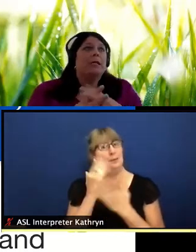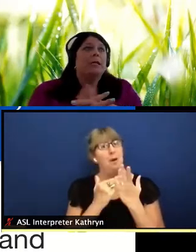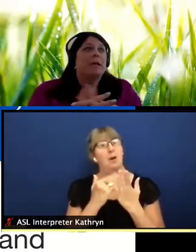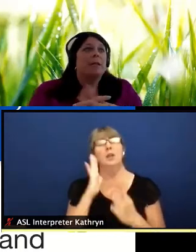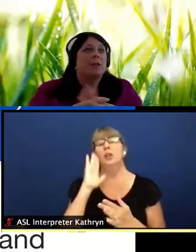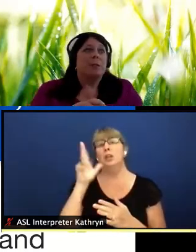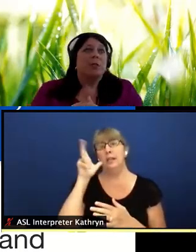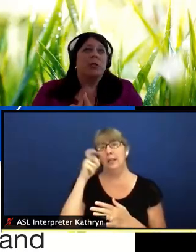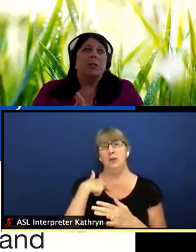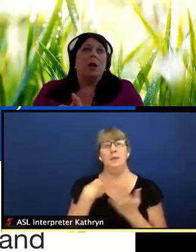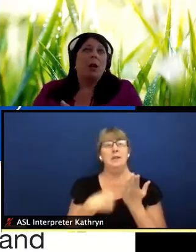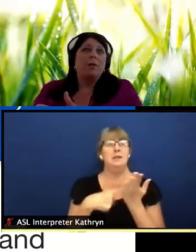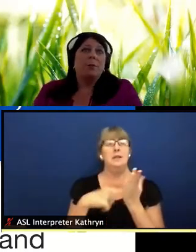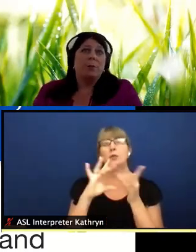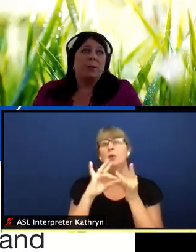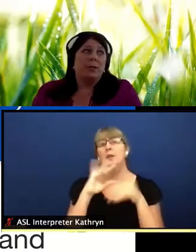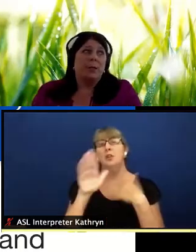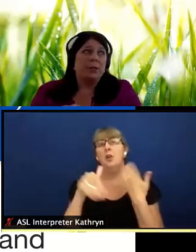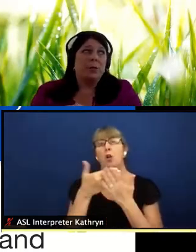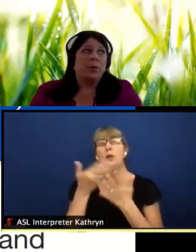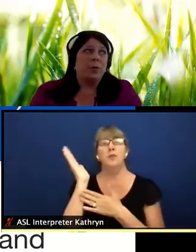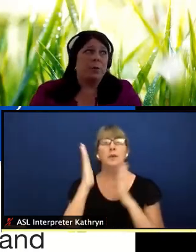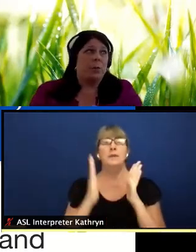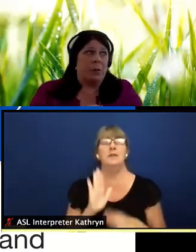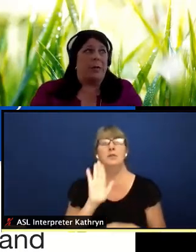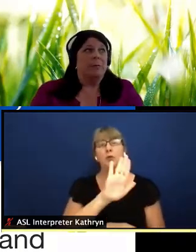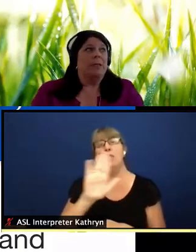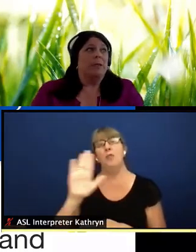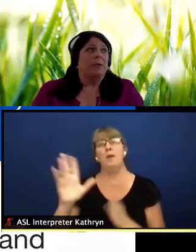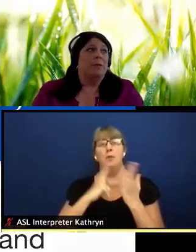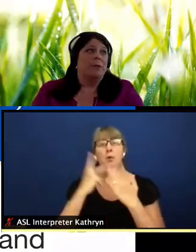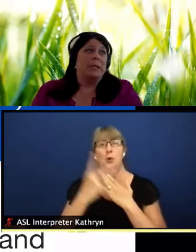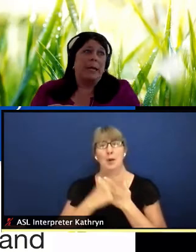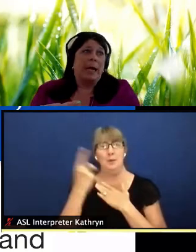discuss or mention all of the presenters or their programs that you have heard today.